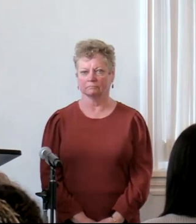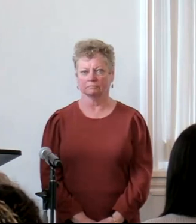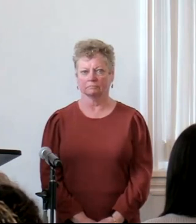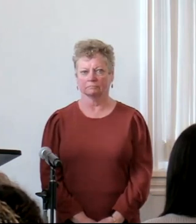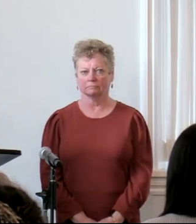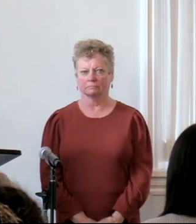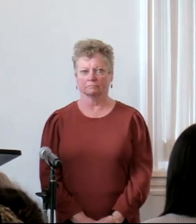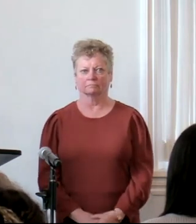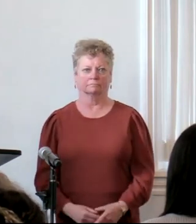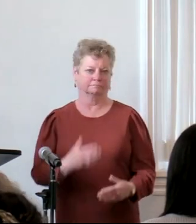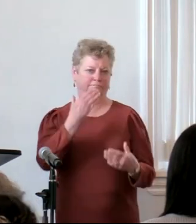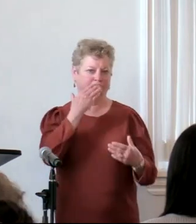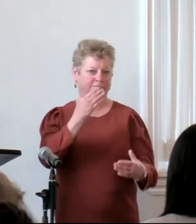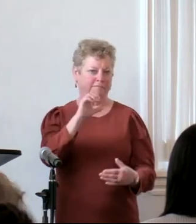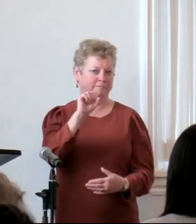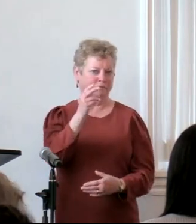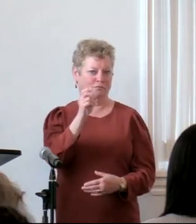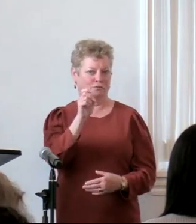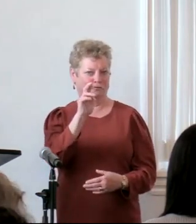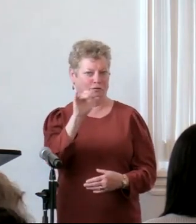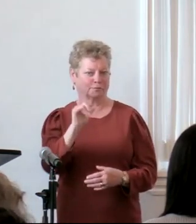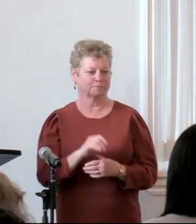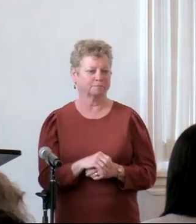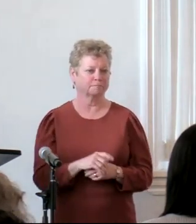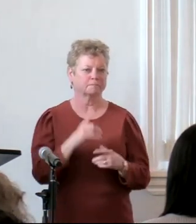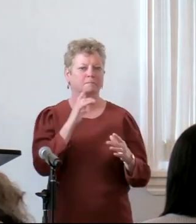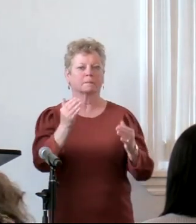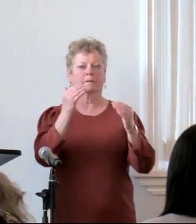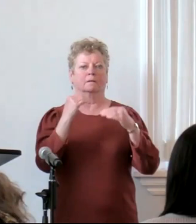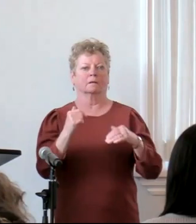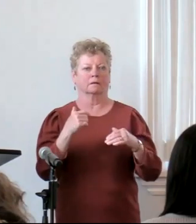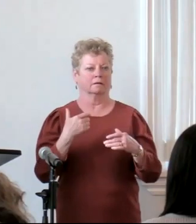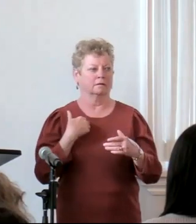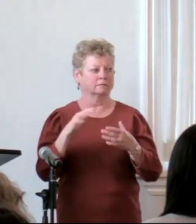Thank you, Sherry. Next we have a video that we are going to play of